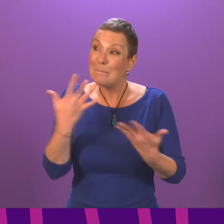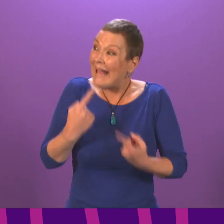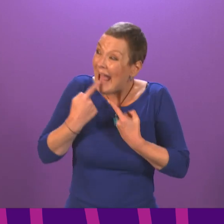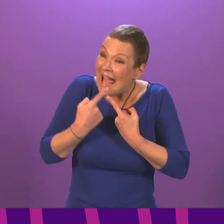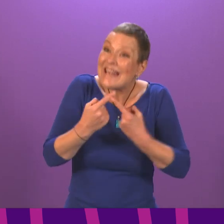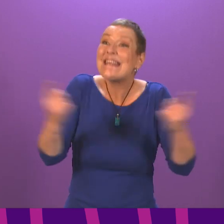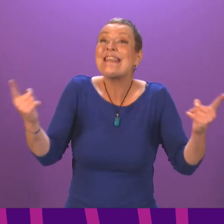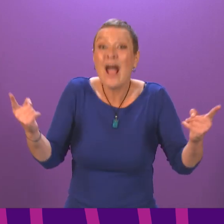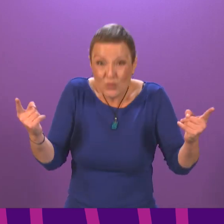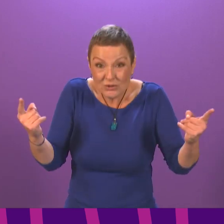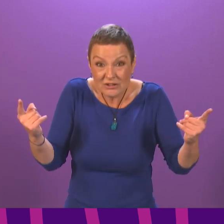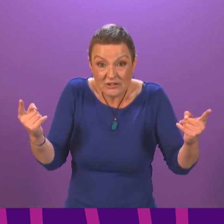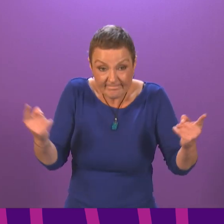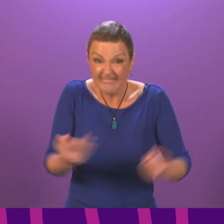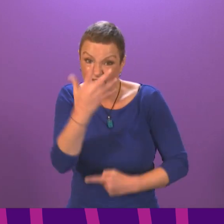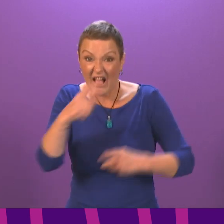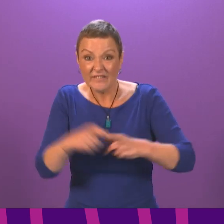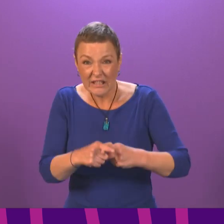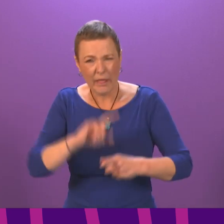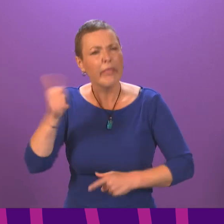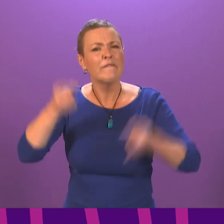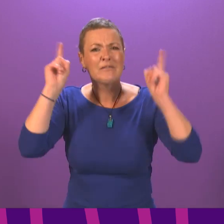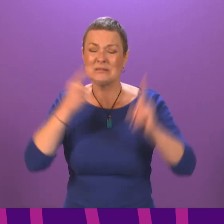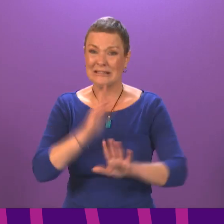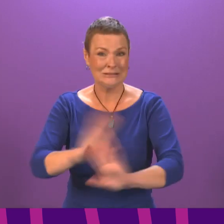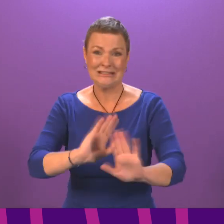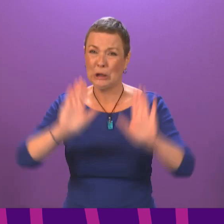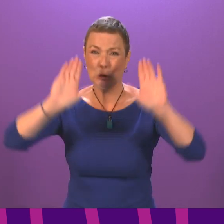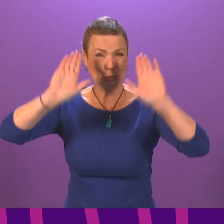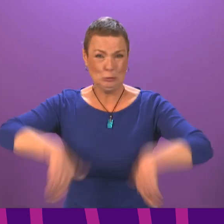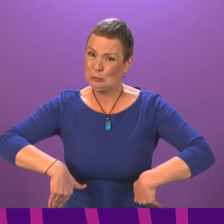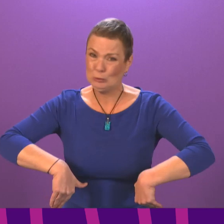to the public not to use them. That is a confusing message.